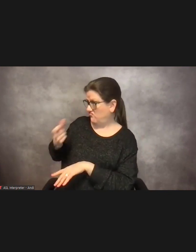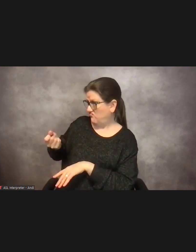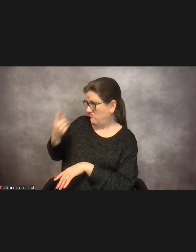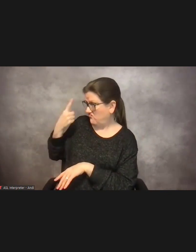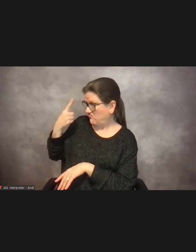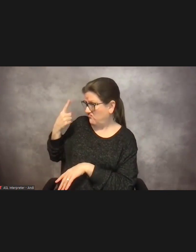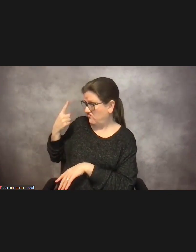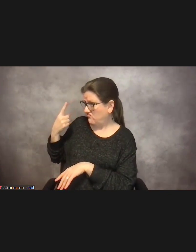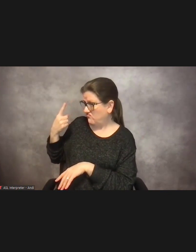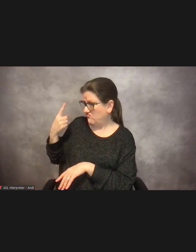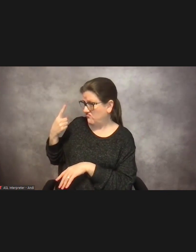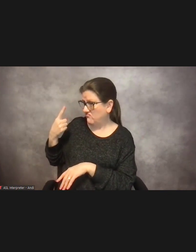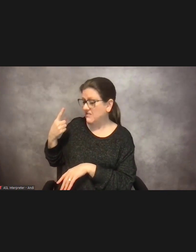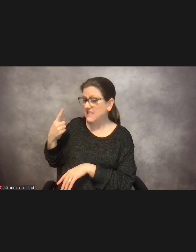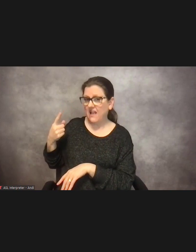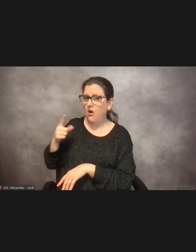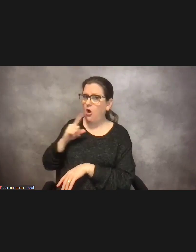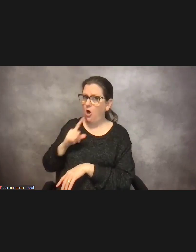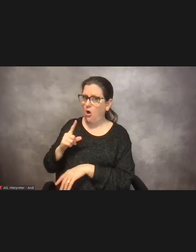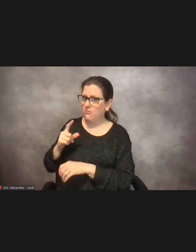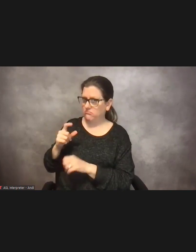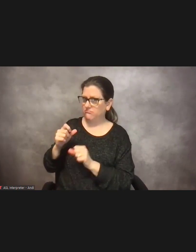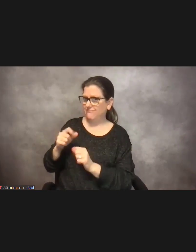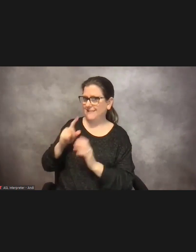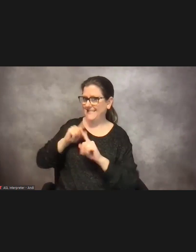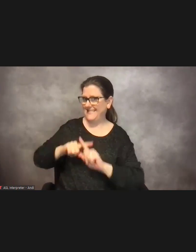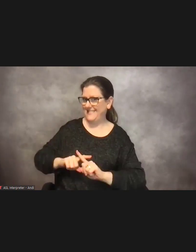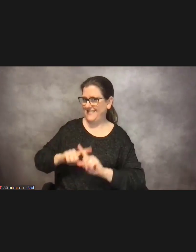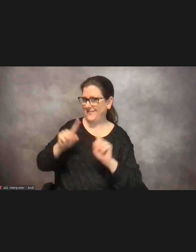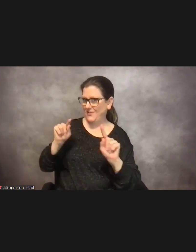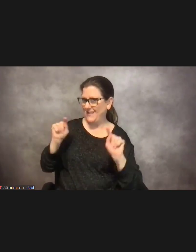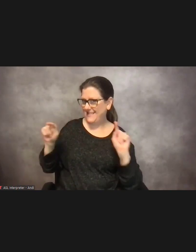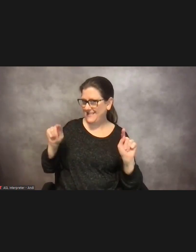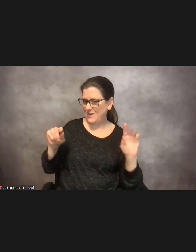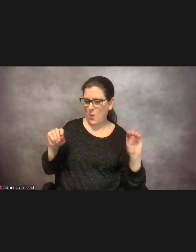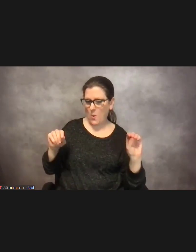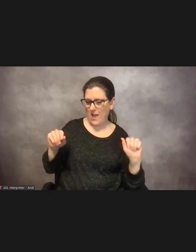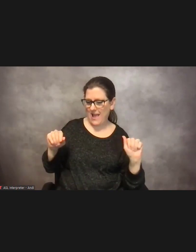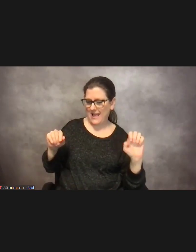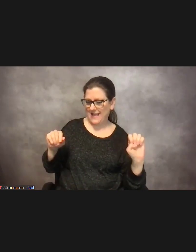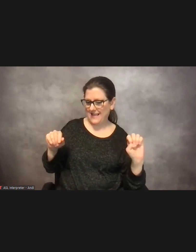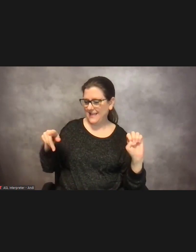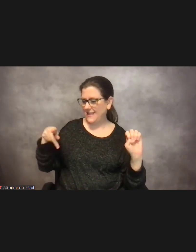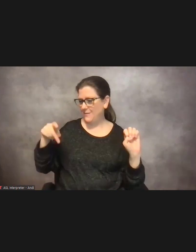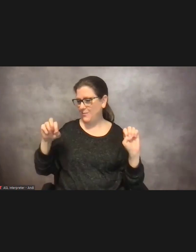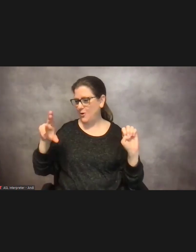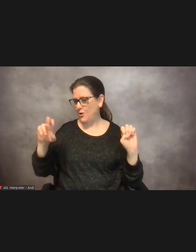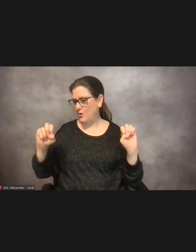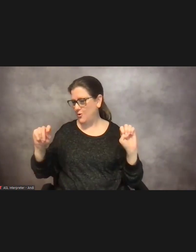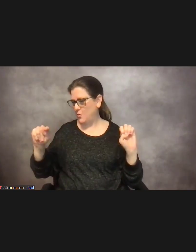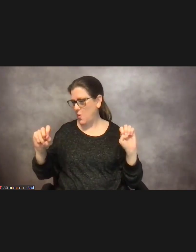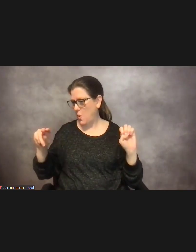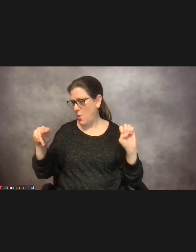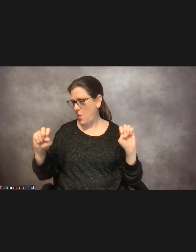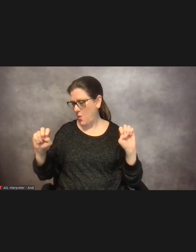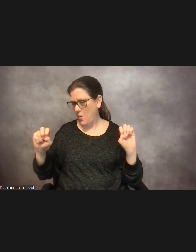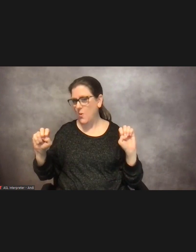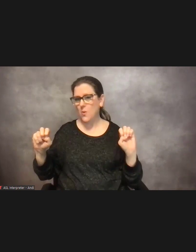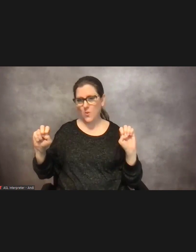that there's some notable differences between O OAE screening and pure tone?